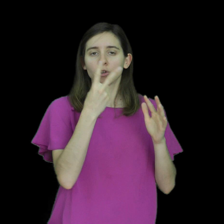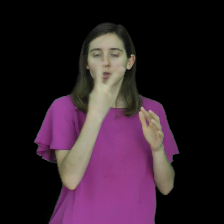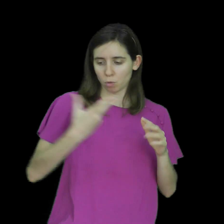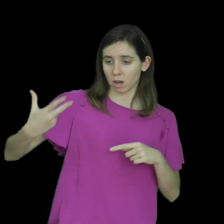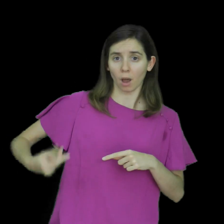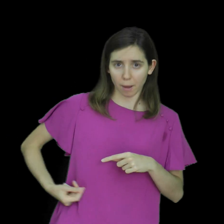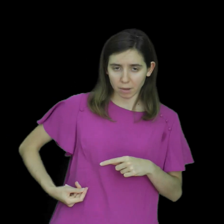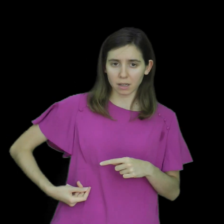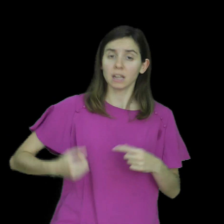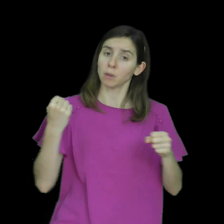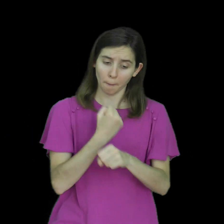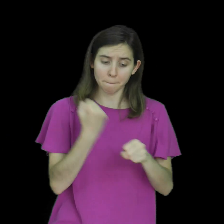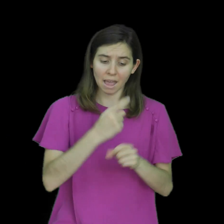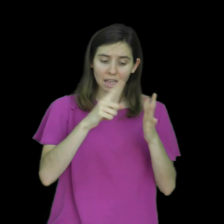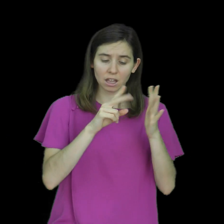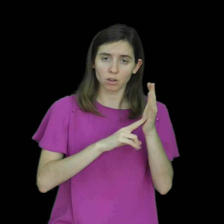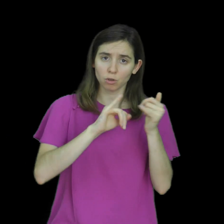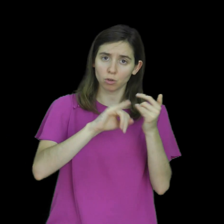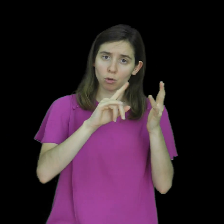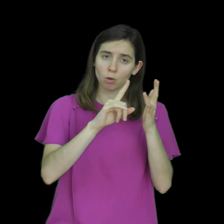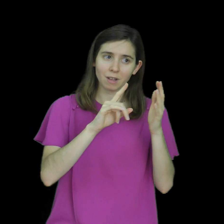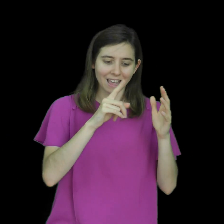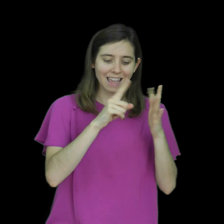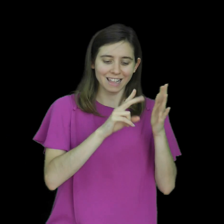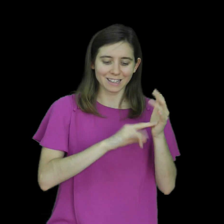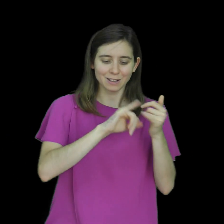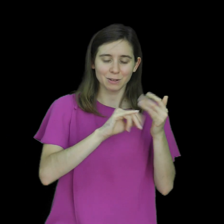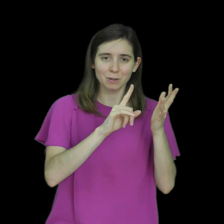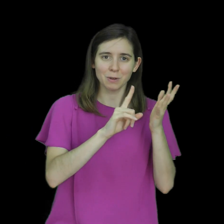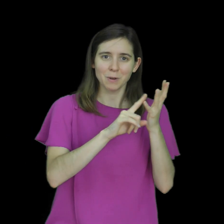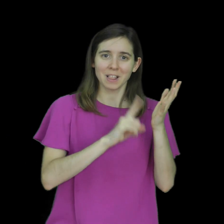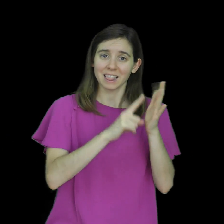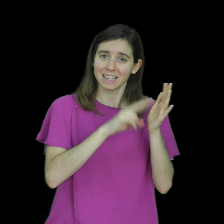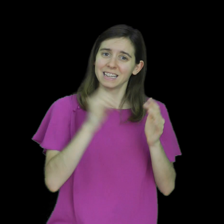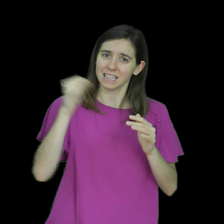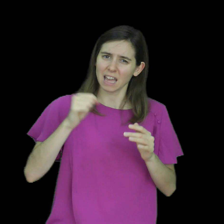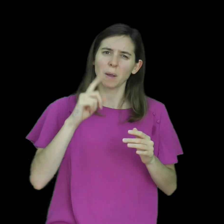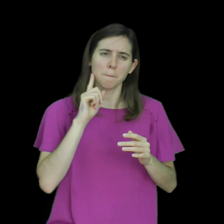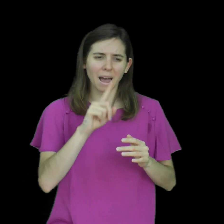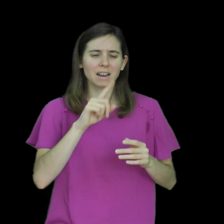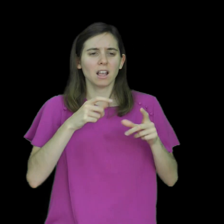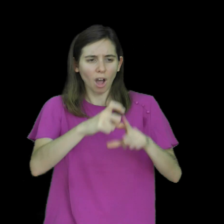hard time unlocking the cells. Why? Insulin resistance causes your cells to